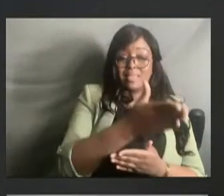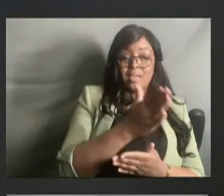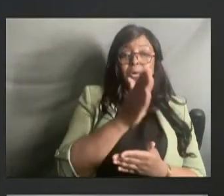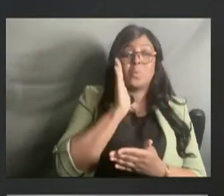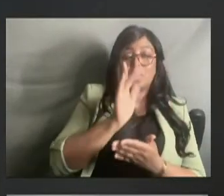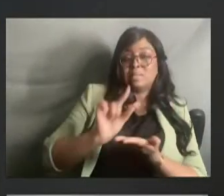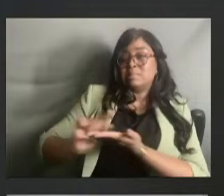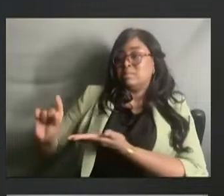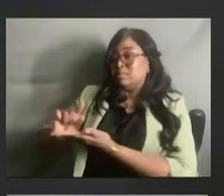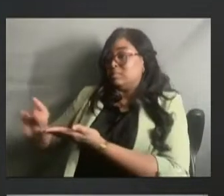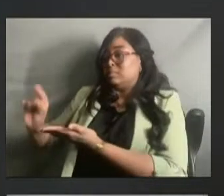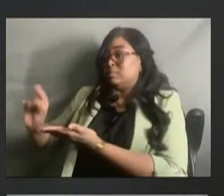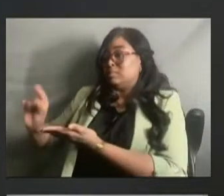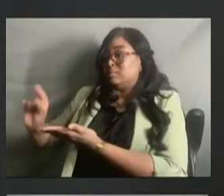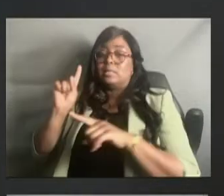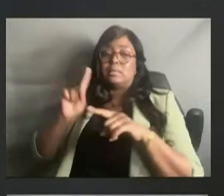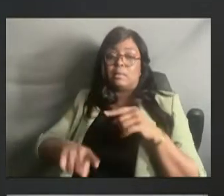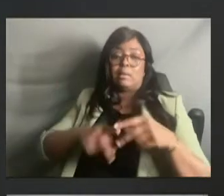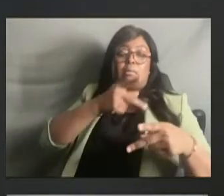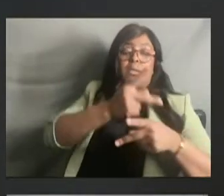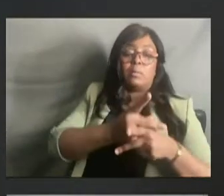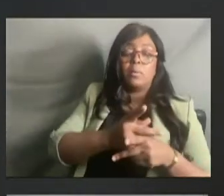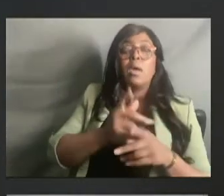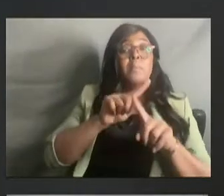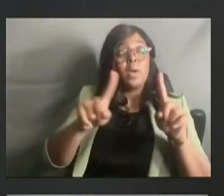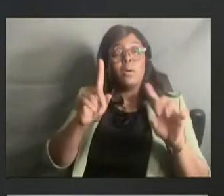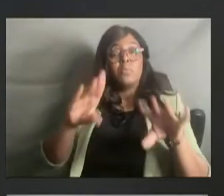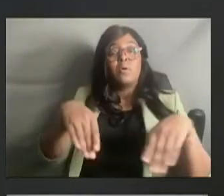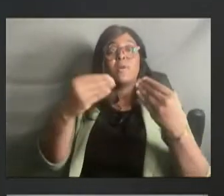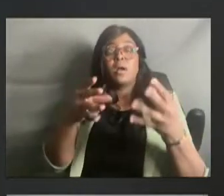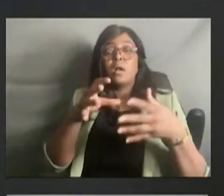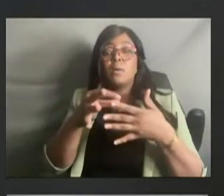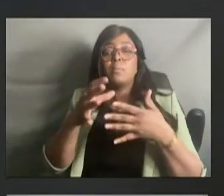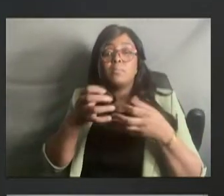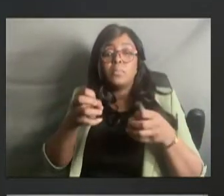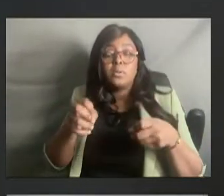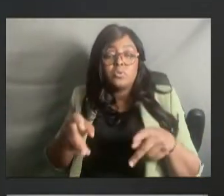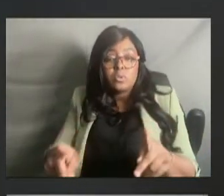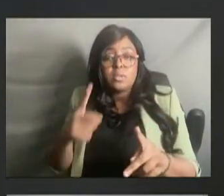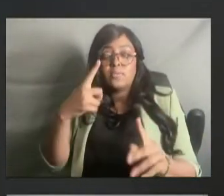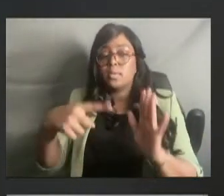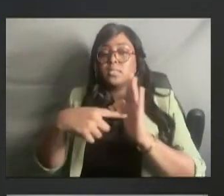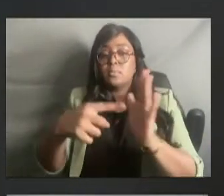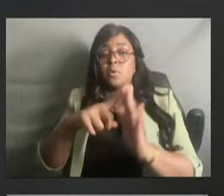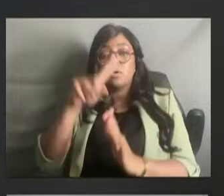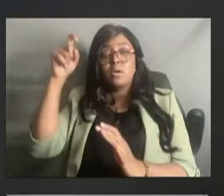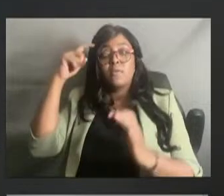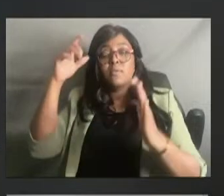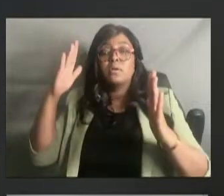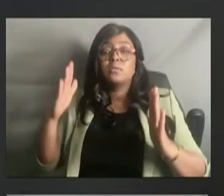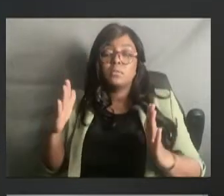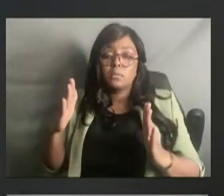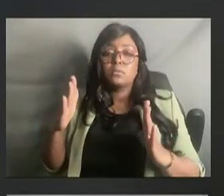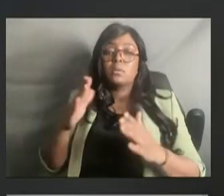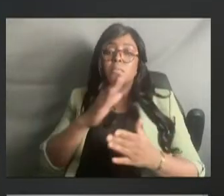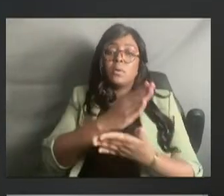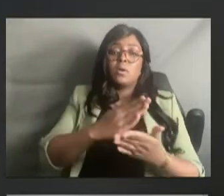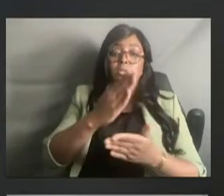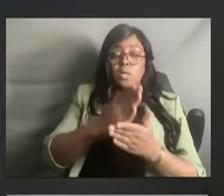that were not in our our budget. They do provide us some interesting opportunities, like